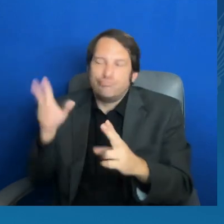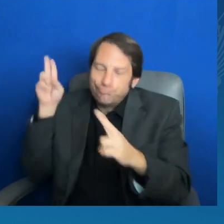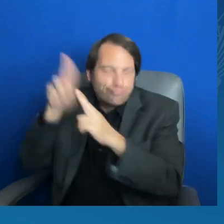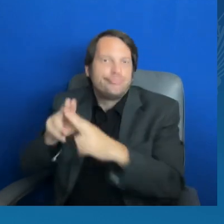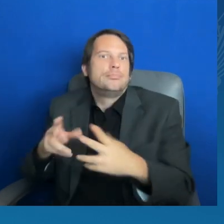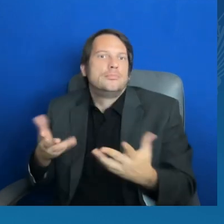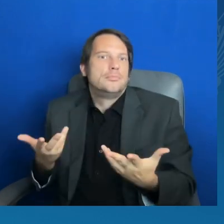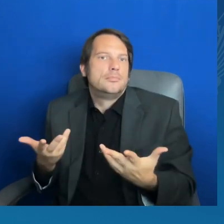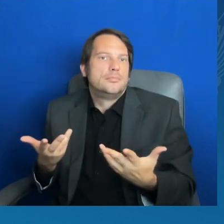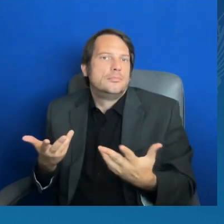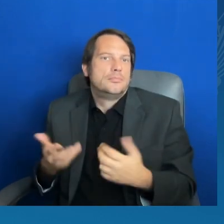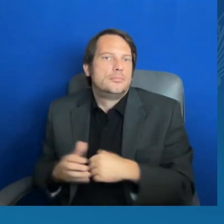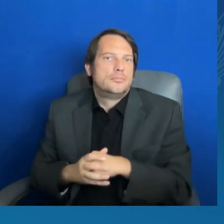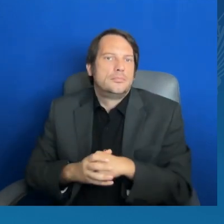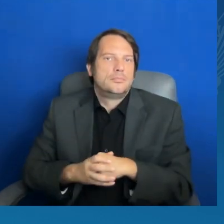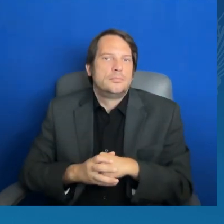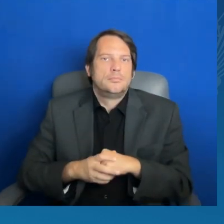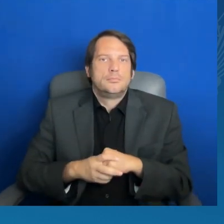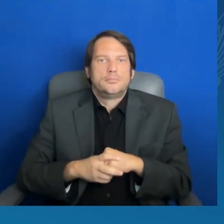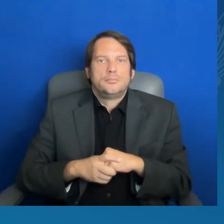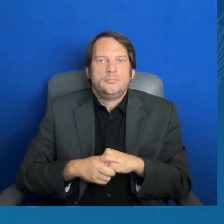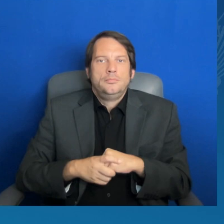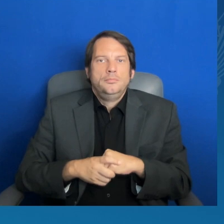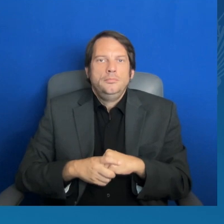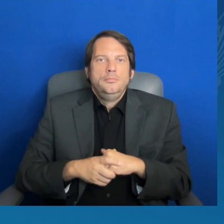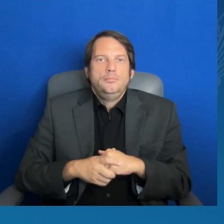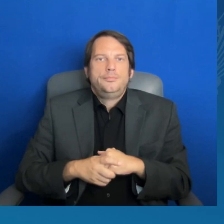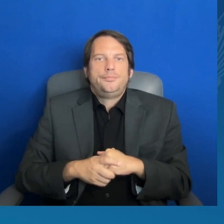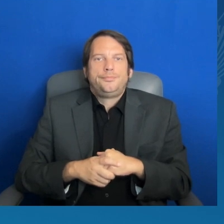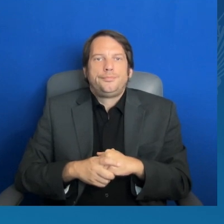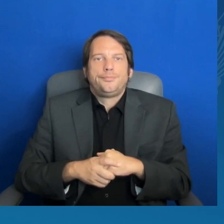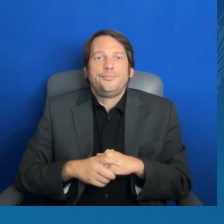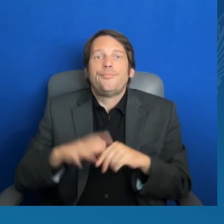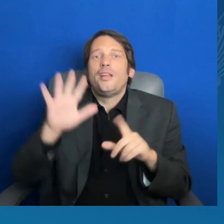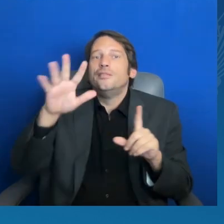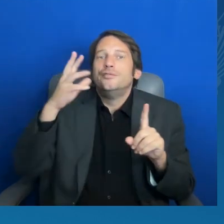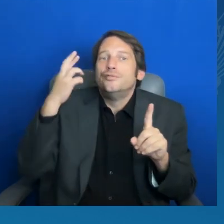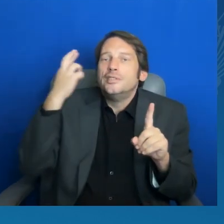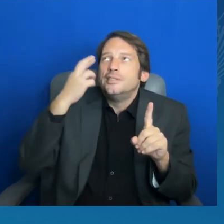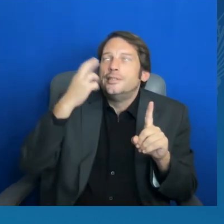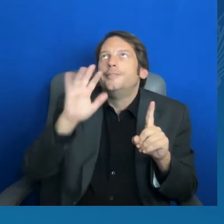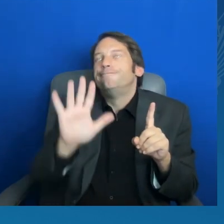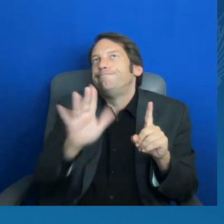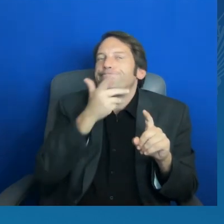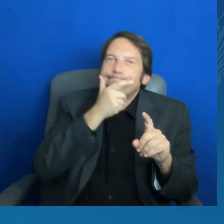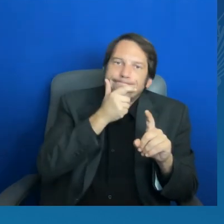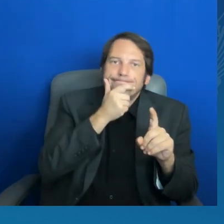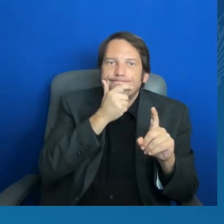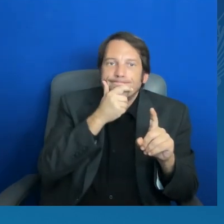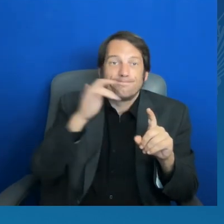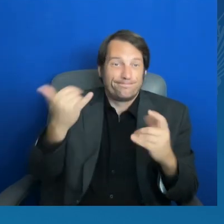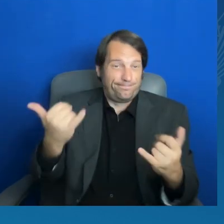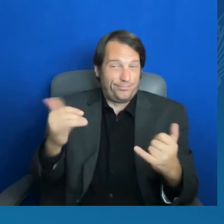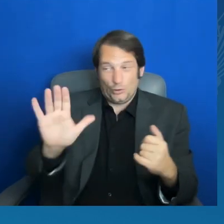Because, see, here's the thing: For your generation -- like we were talking about earlier, you know, my generation didn't have these drills.